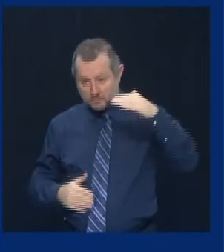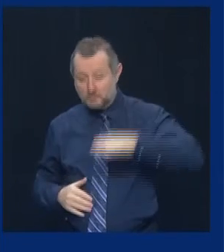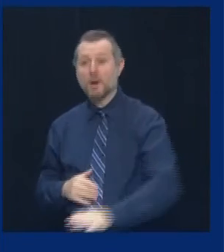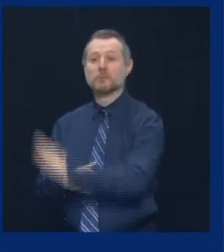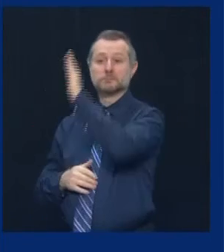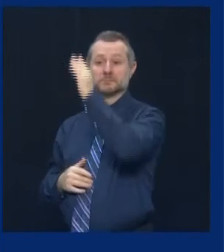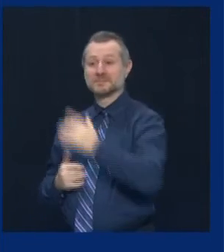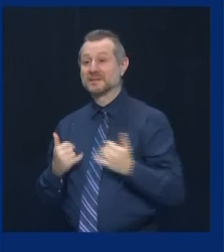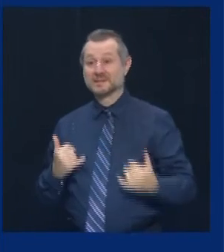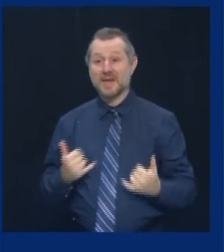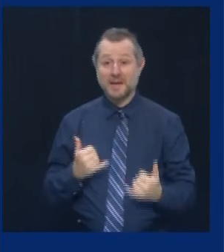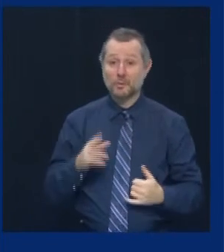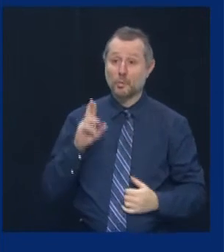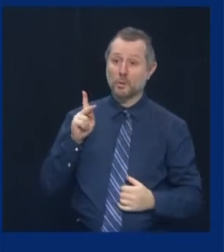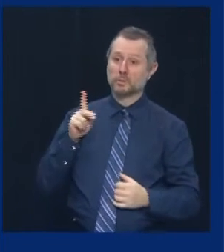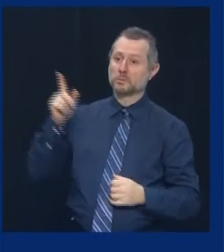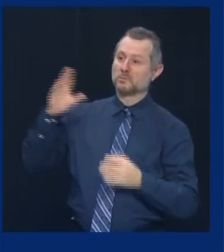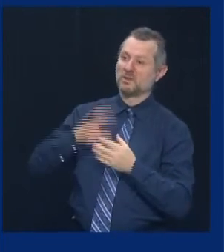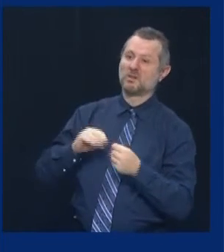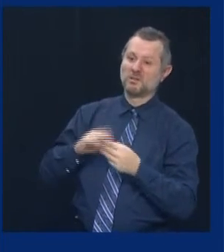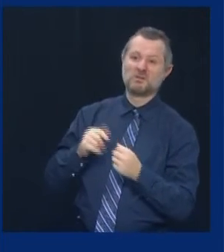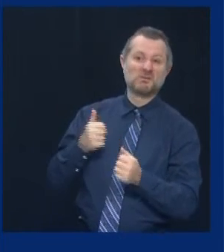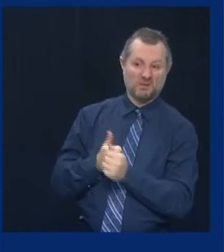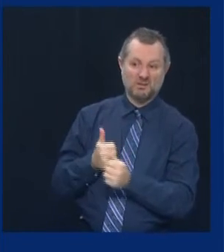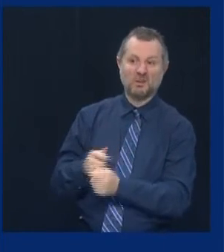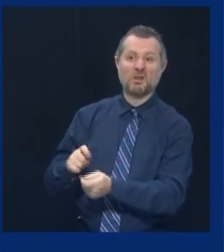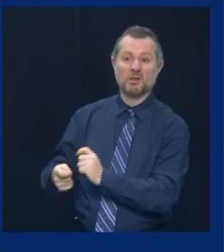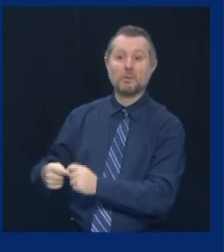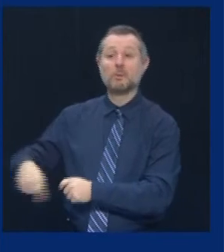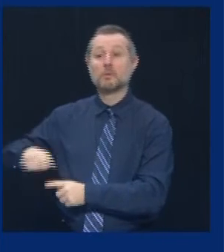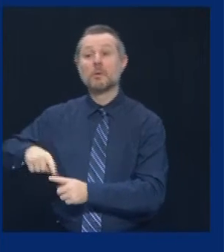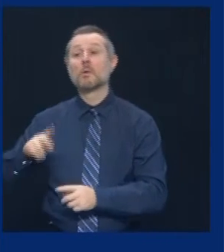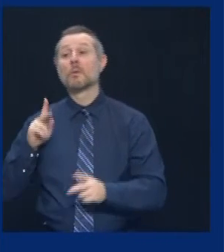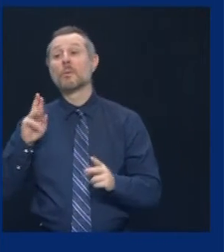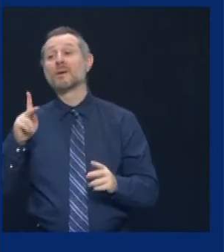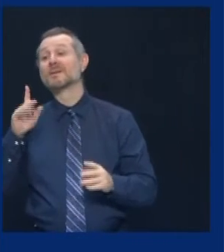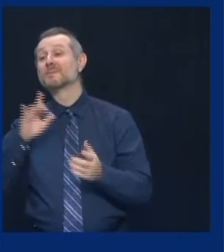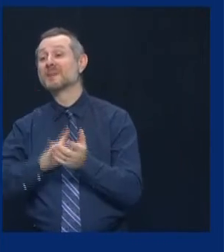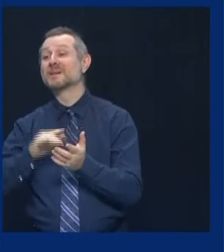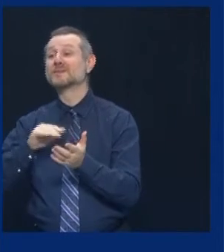SECOND WAVE.